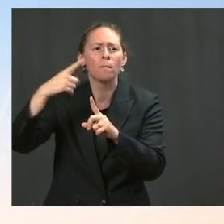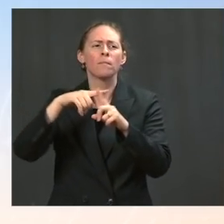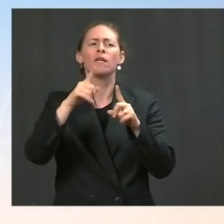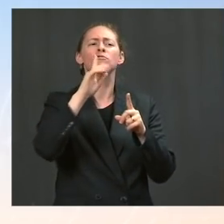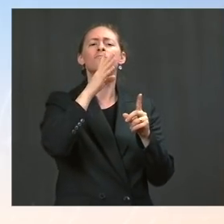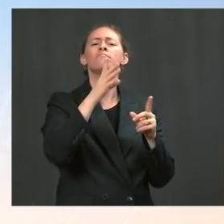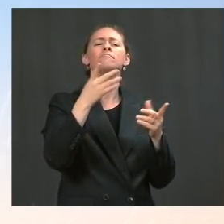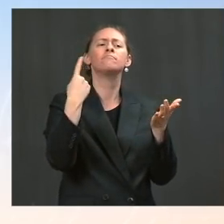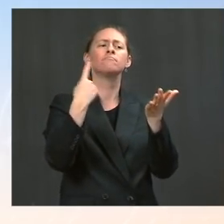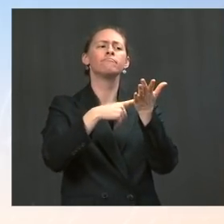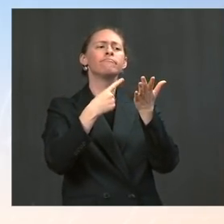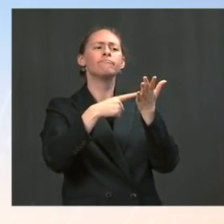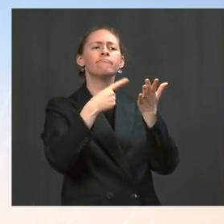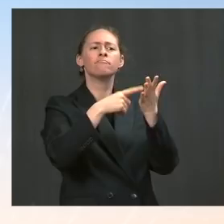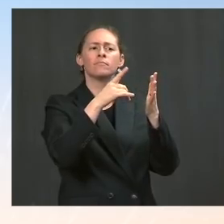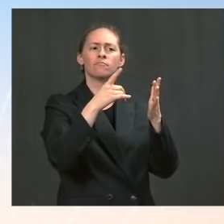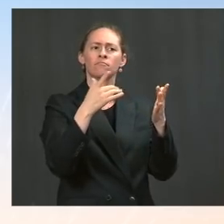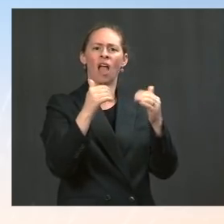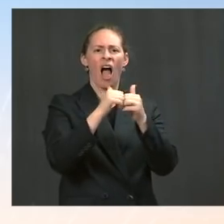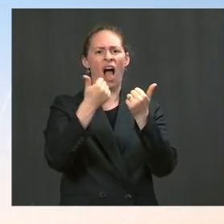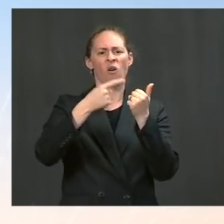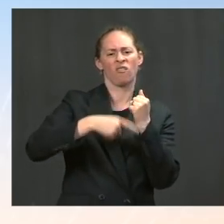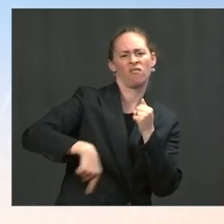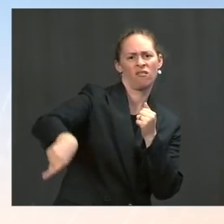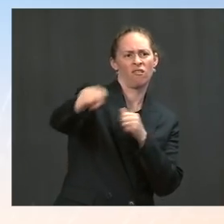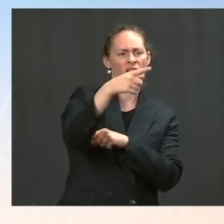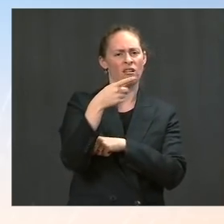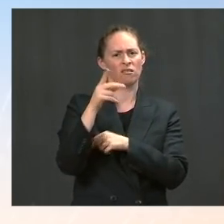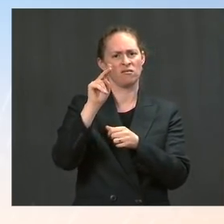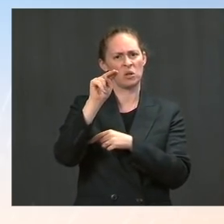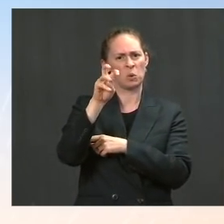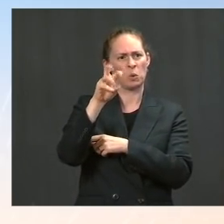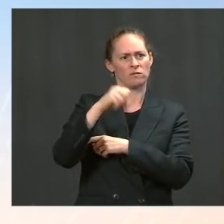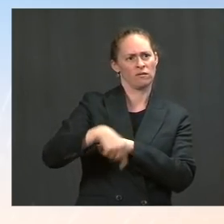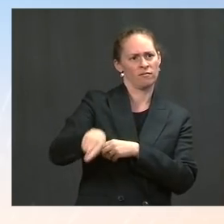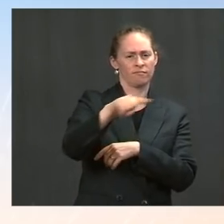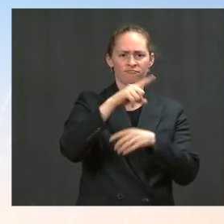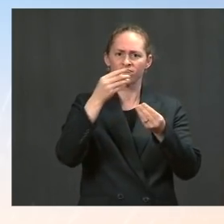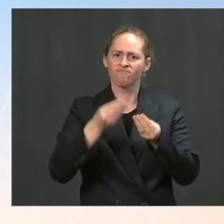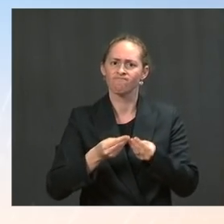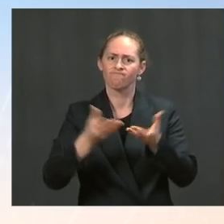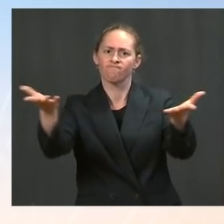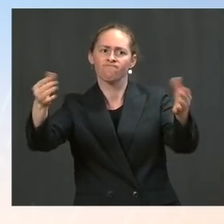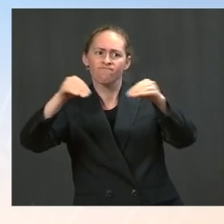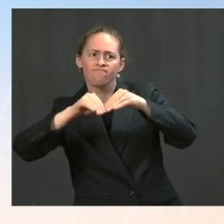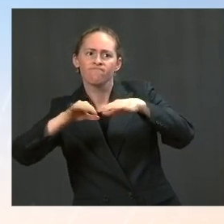how prevalent the spreading of this information is. The public has a right to know. That's the point that we're making.